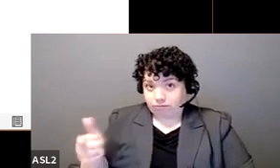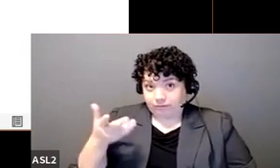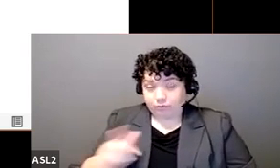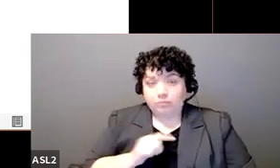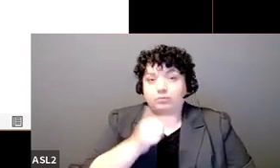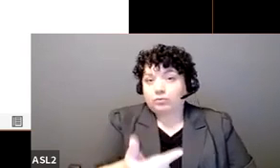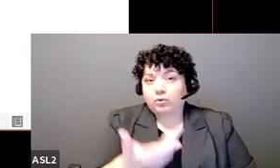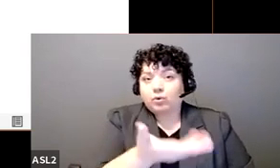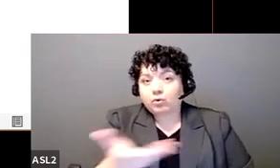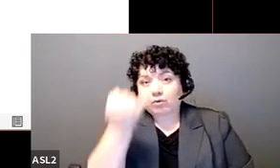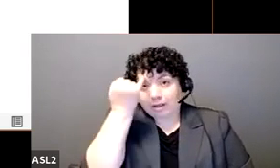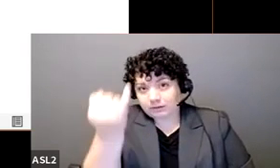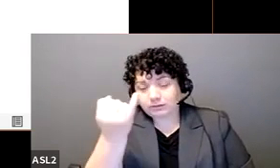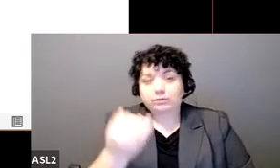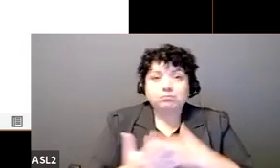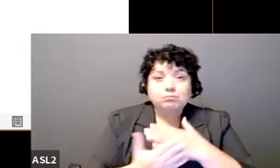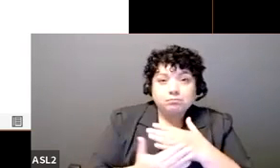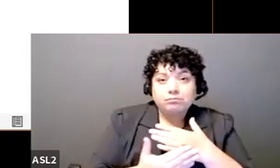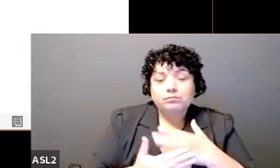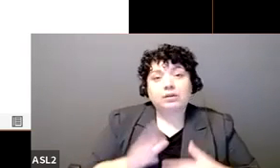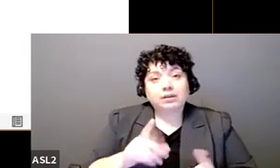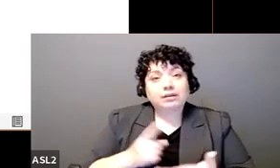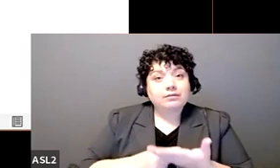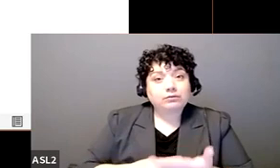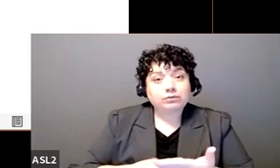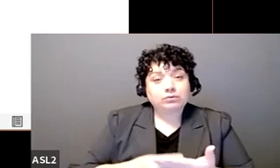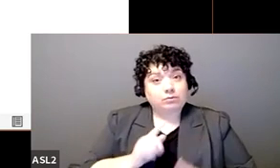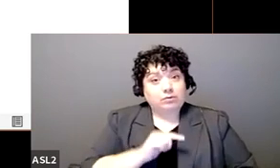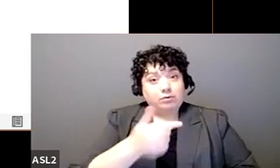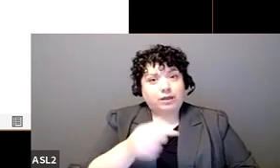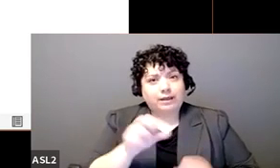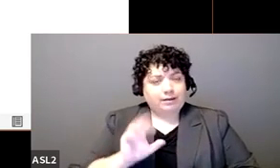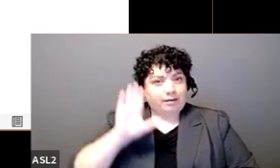your ideas in the discussion you can use the raised hand button to speak or you can put a